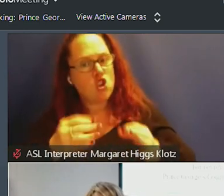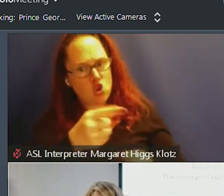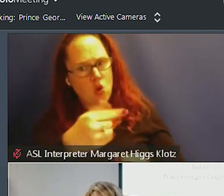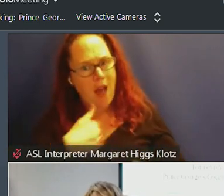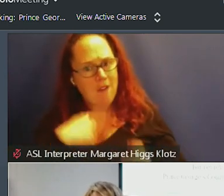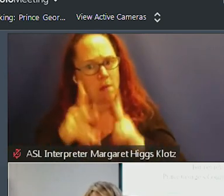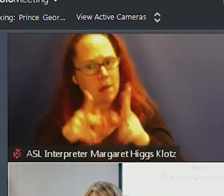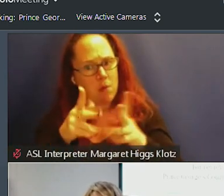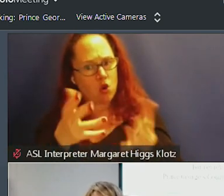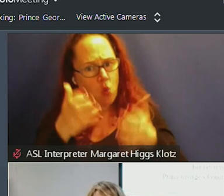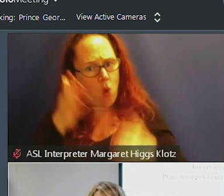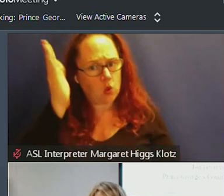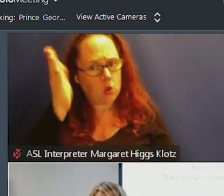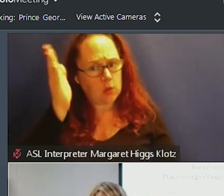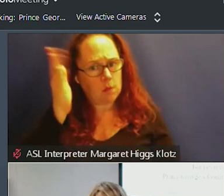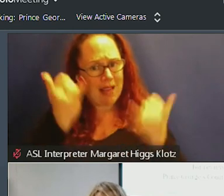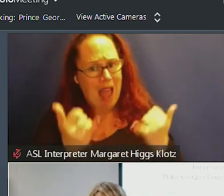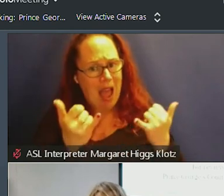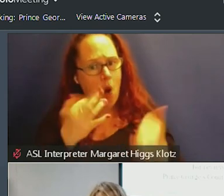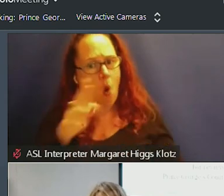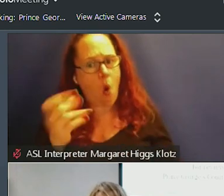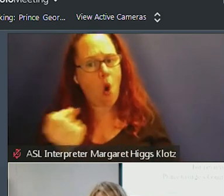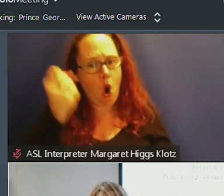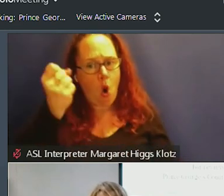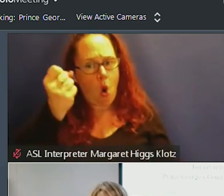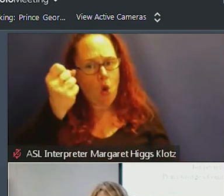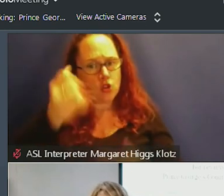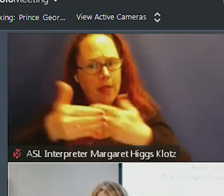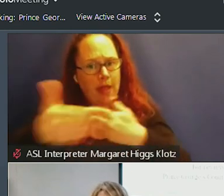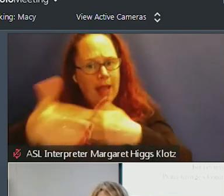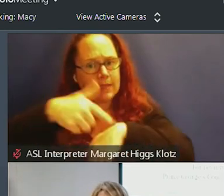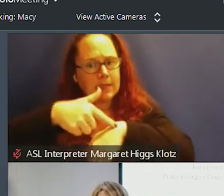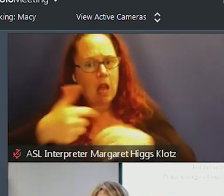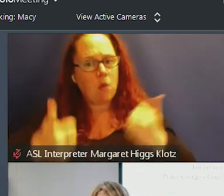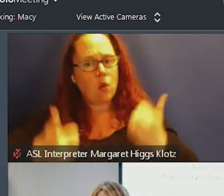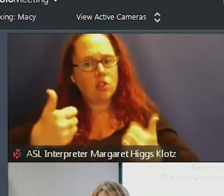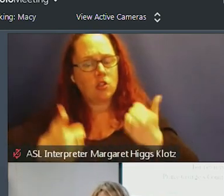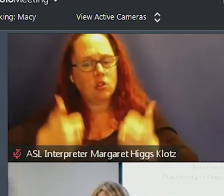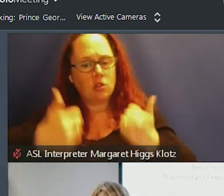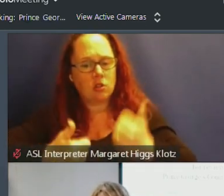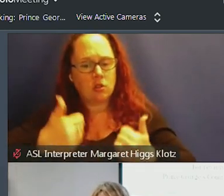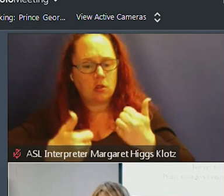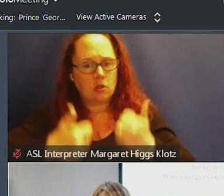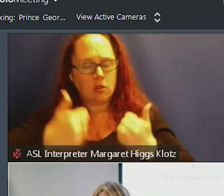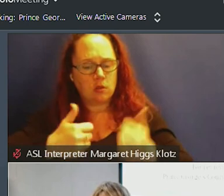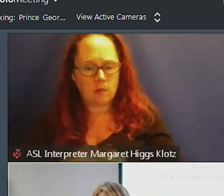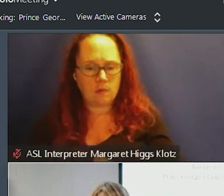or would you want them to speak at a subsequent date? If in fact we go that way.